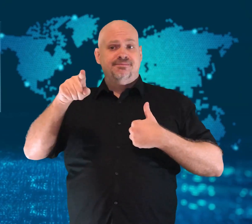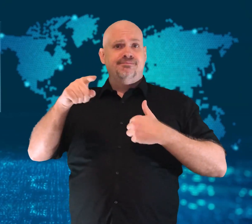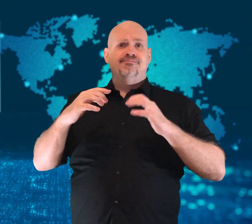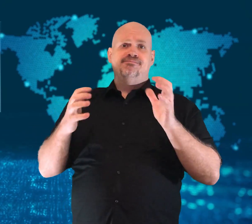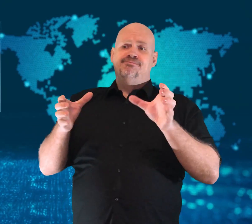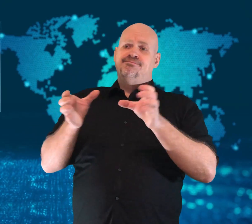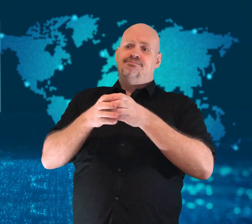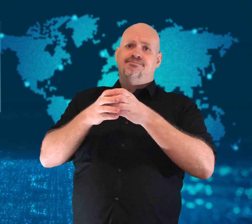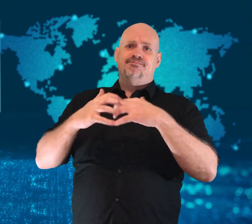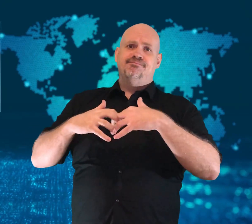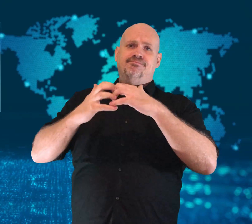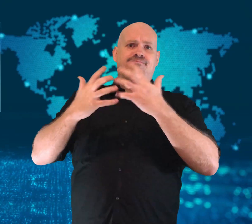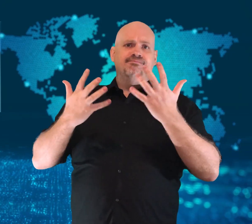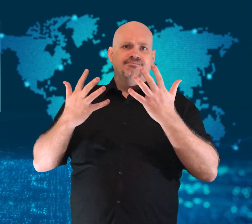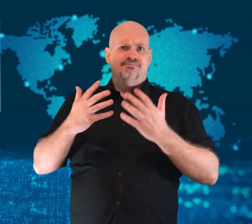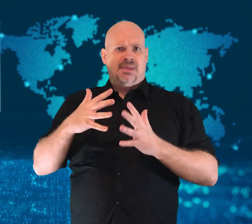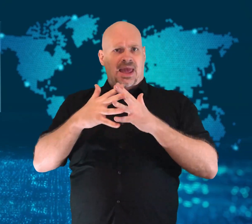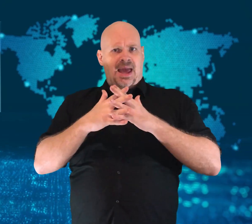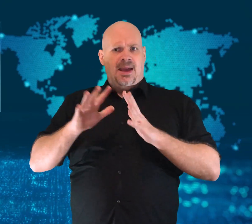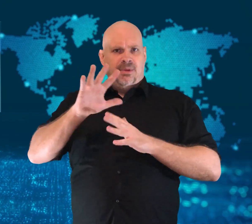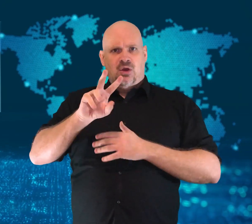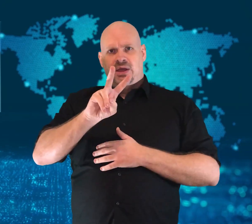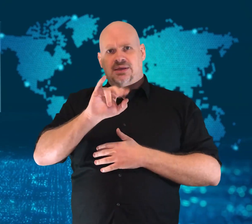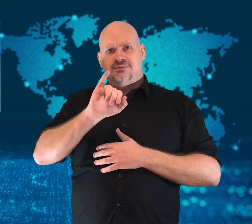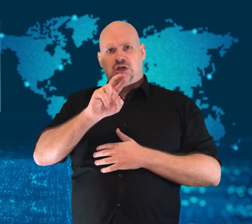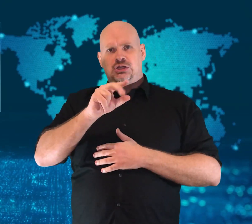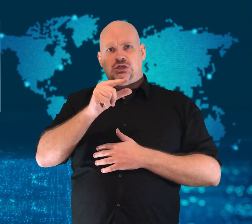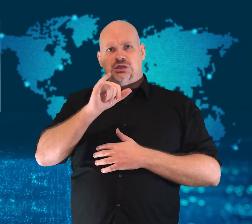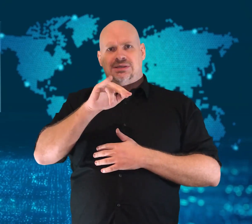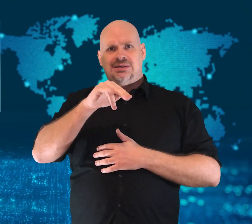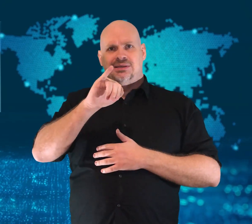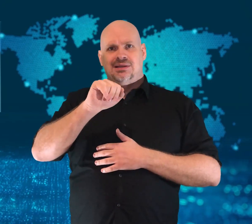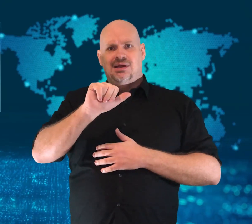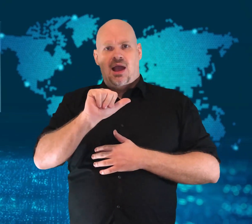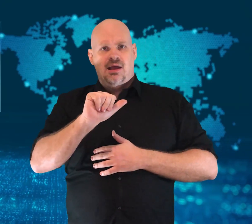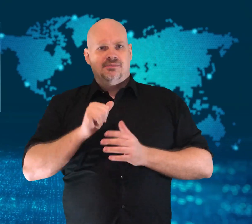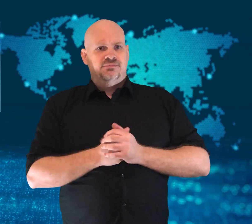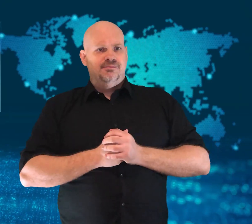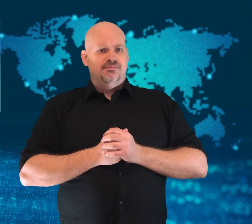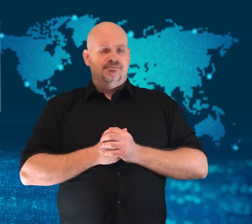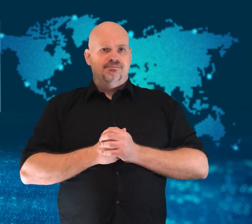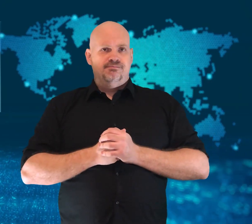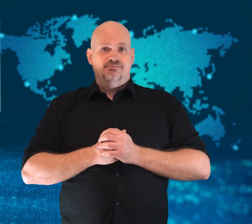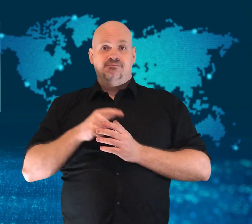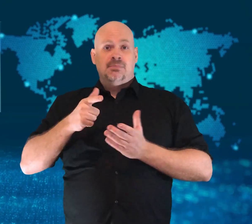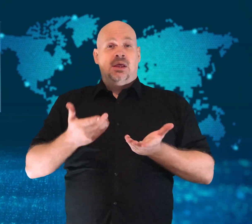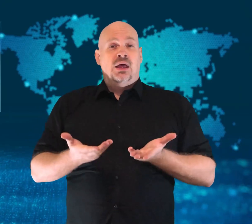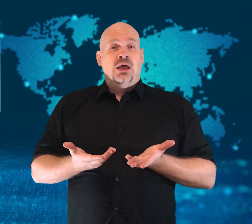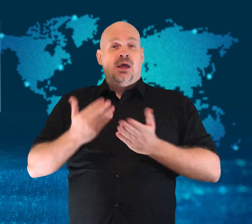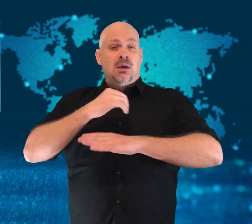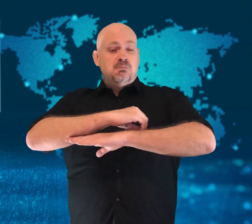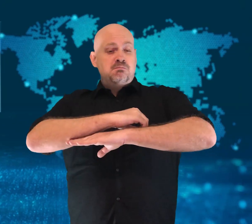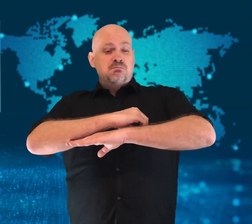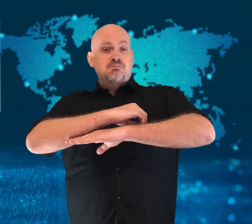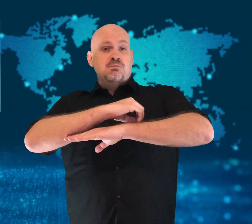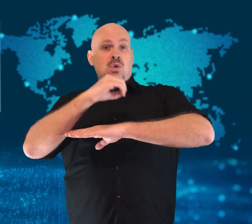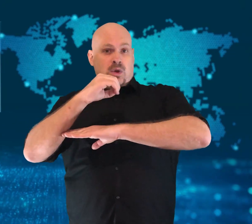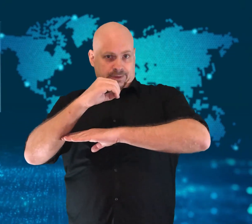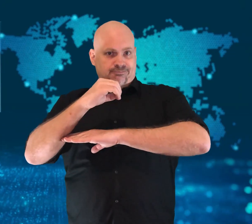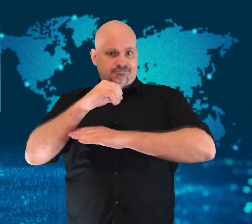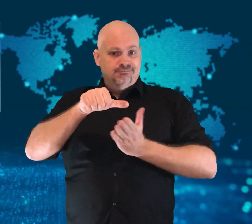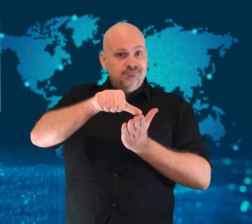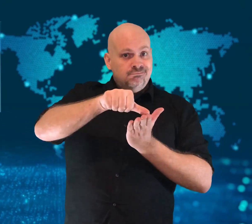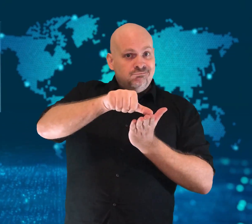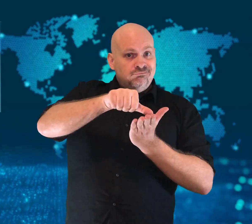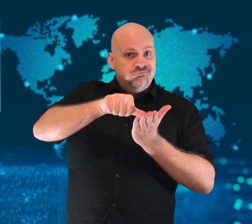the transplant team removed the heart from the pig and it was